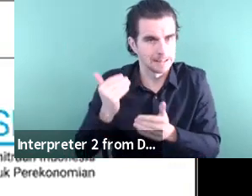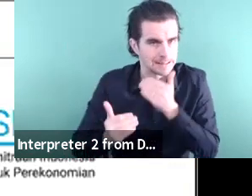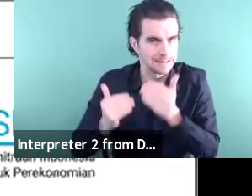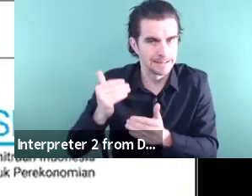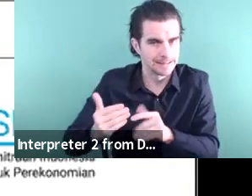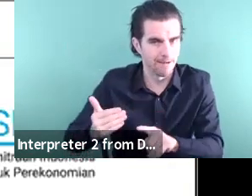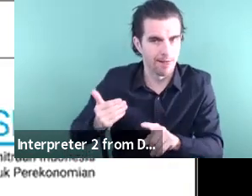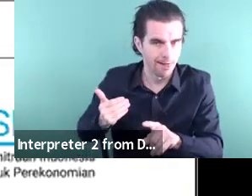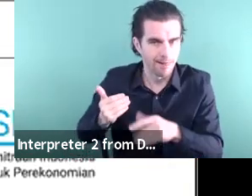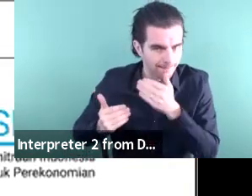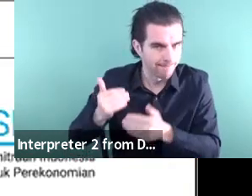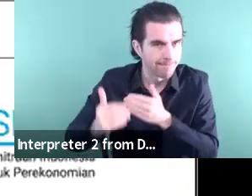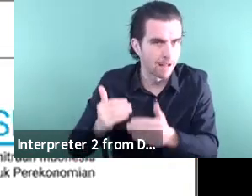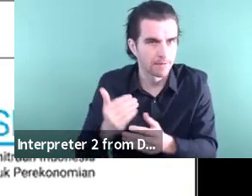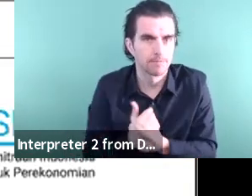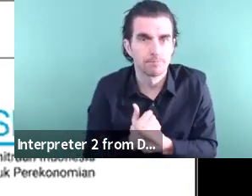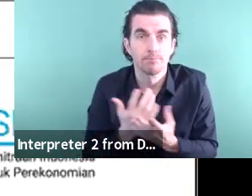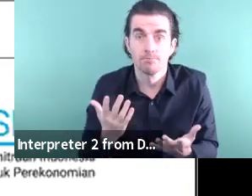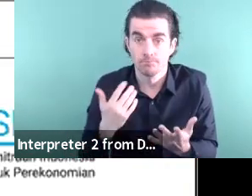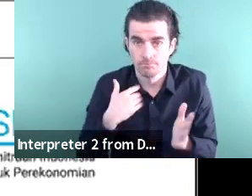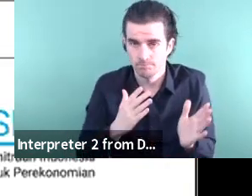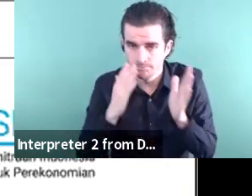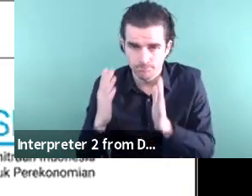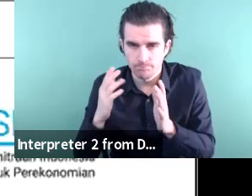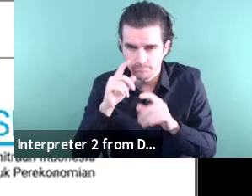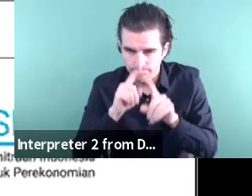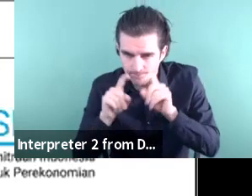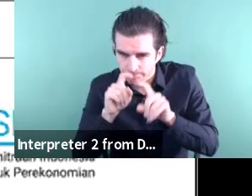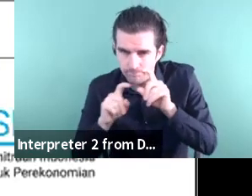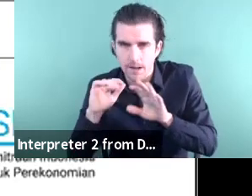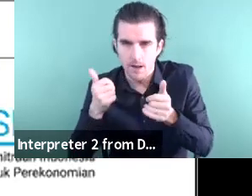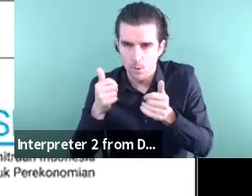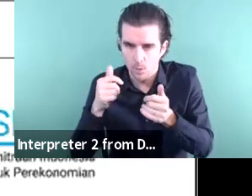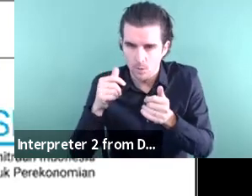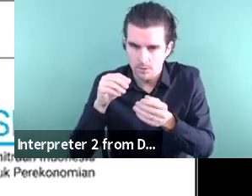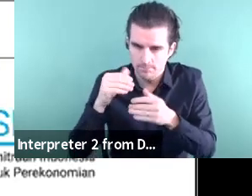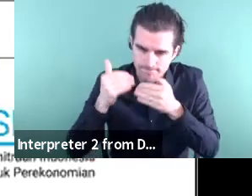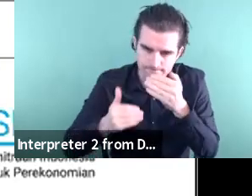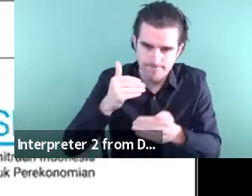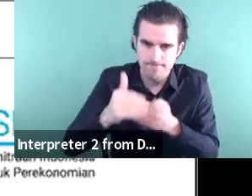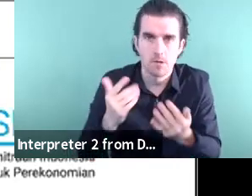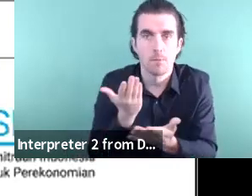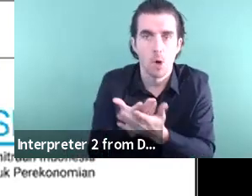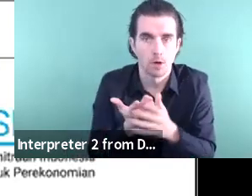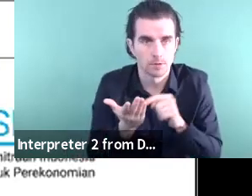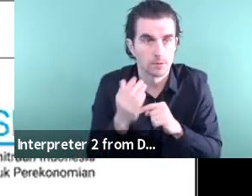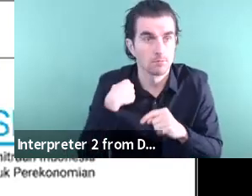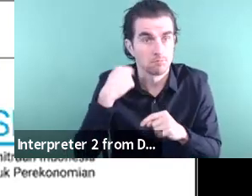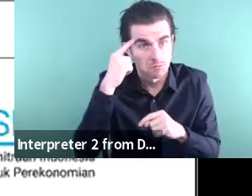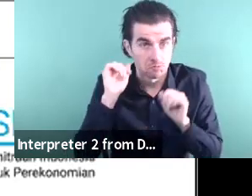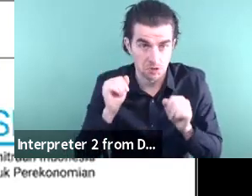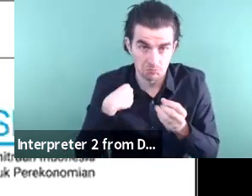survey and data collection activities and how they can relate to the poverty lines in Indonesia,